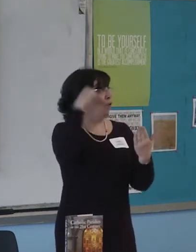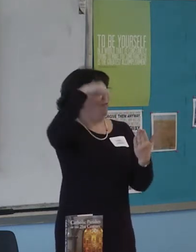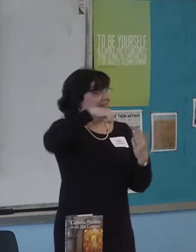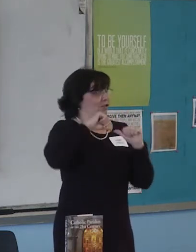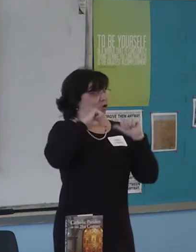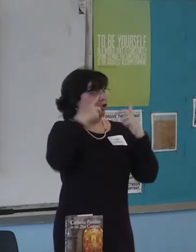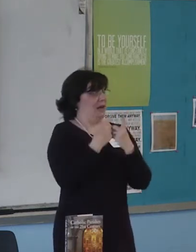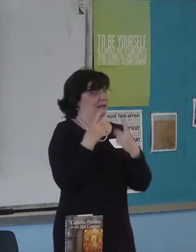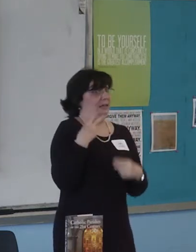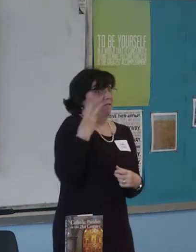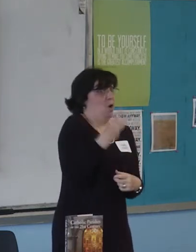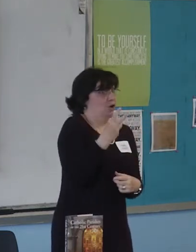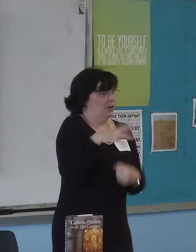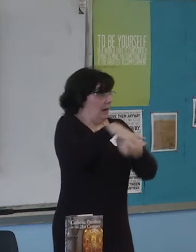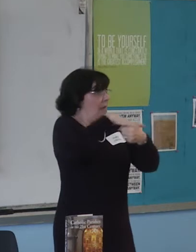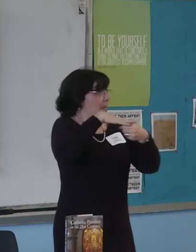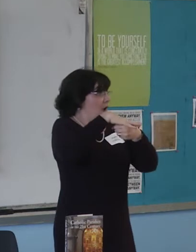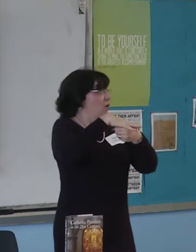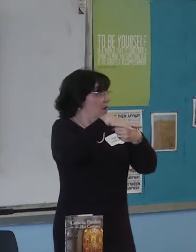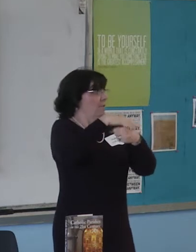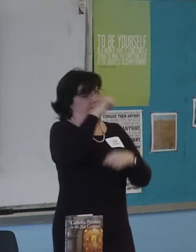of Washington and the area.